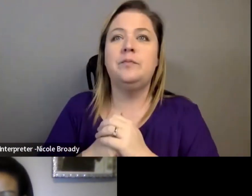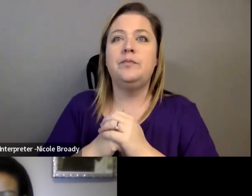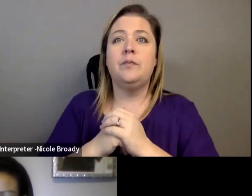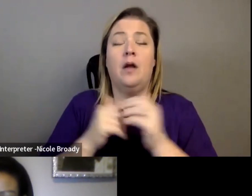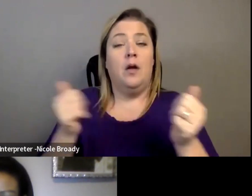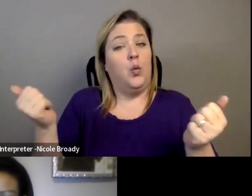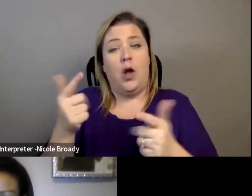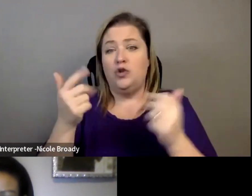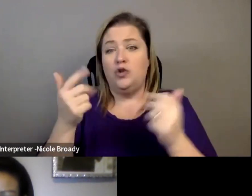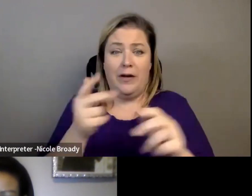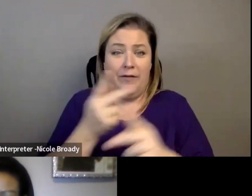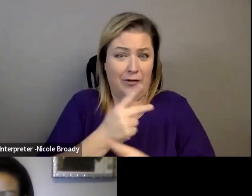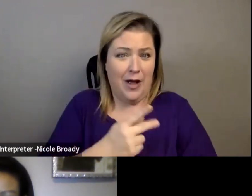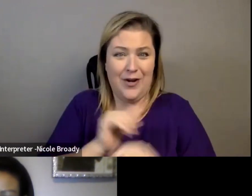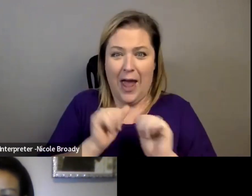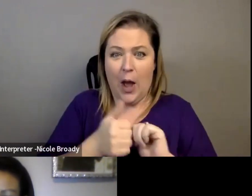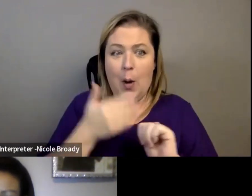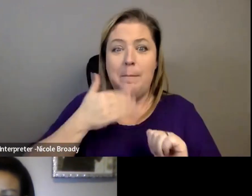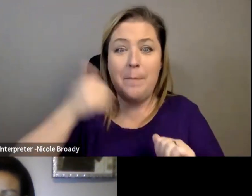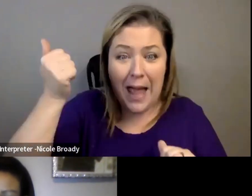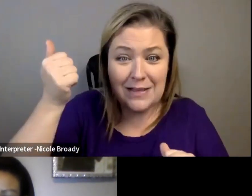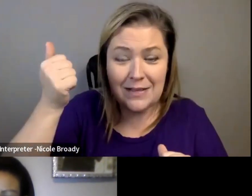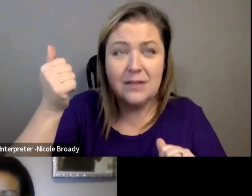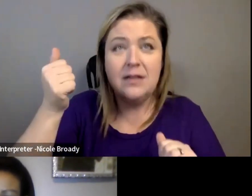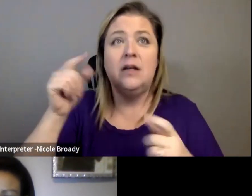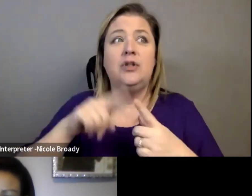figure out how best to keep the